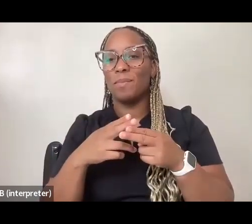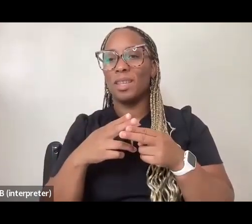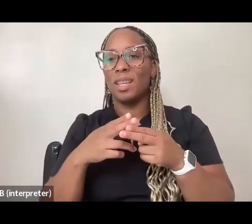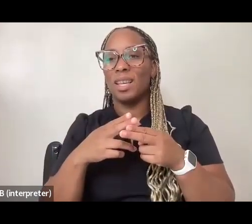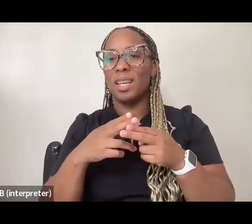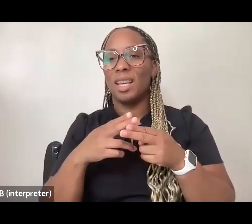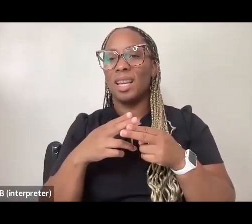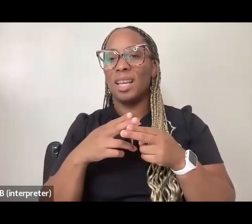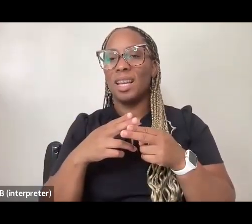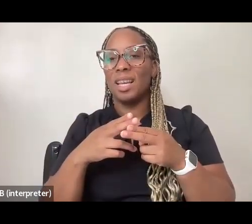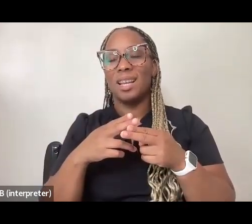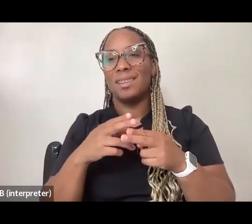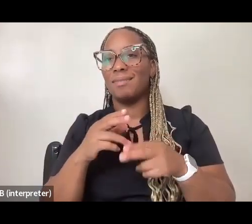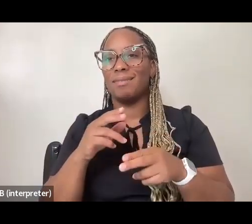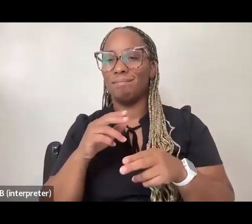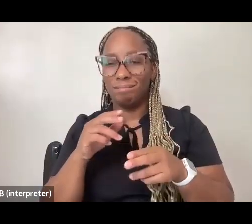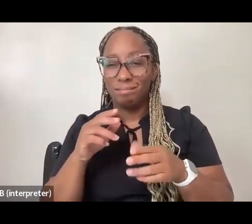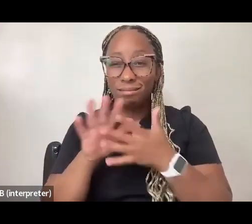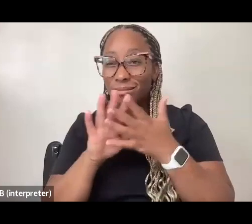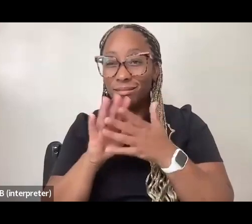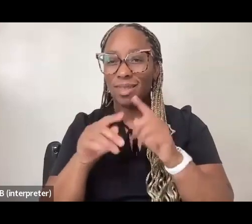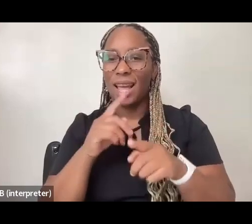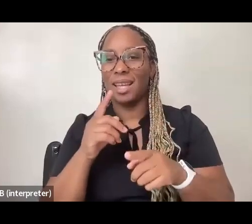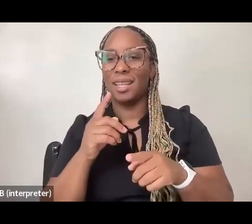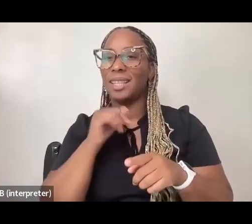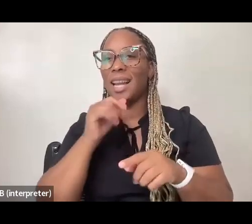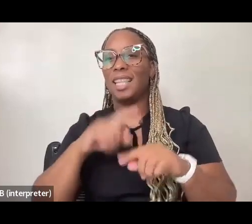contrast. So you probably want to give it